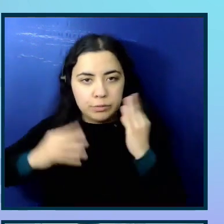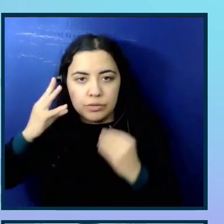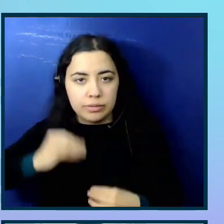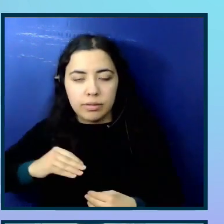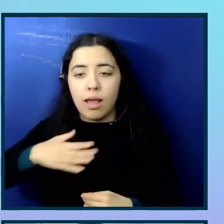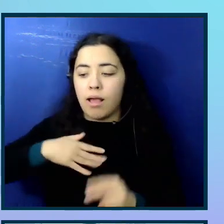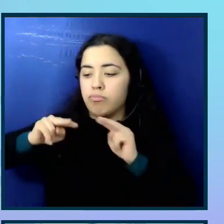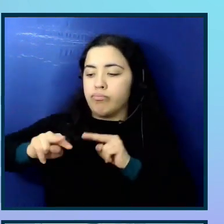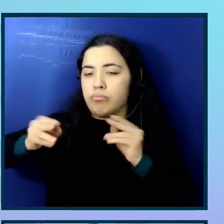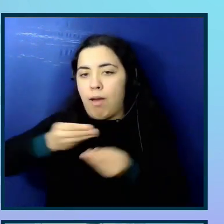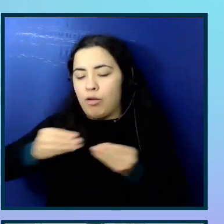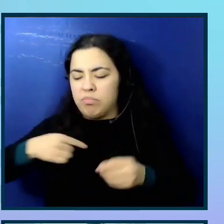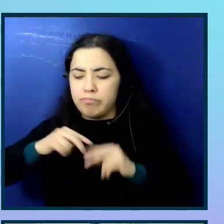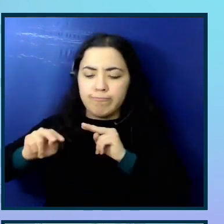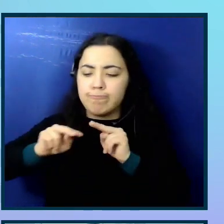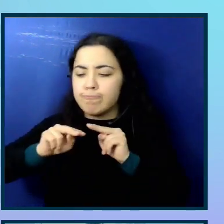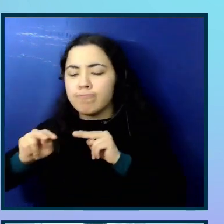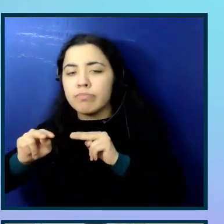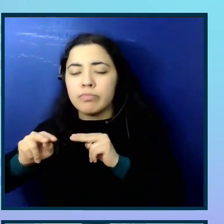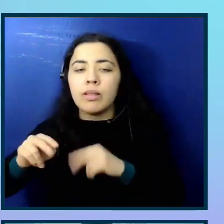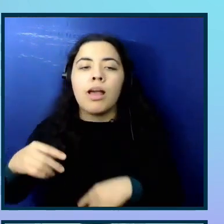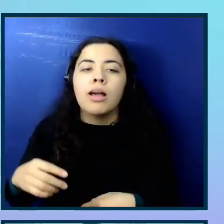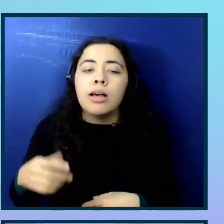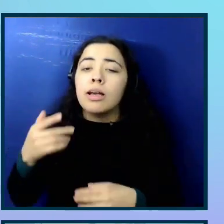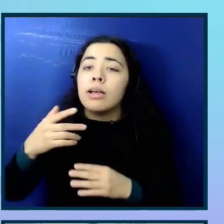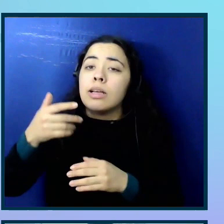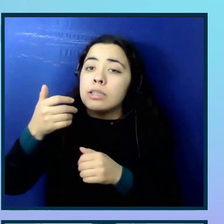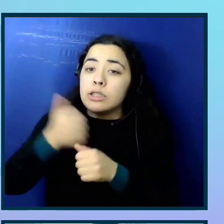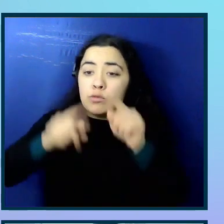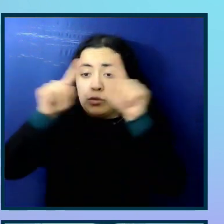as I mentioned, and at the talk of each session,